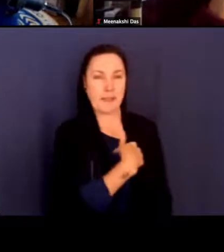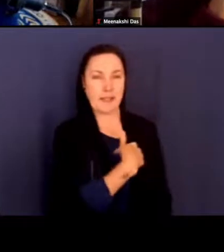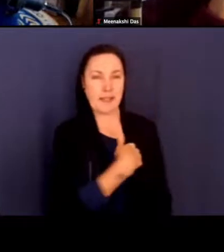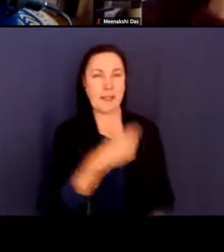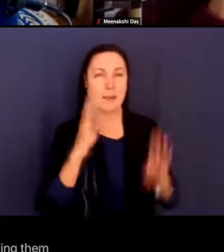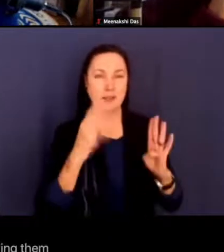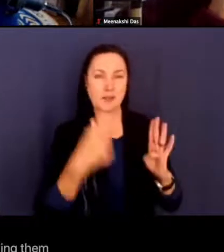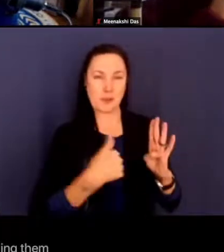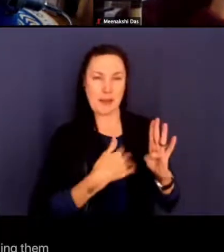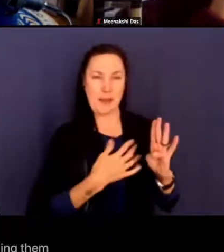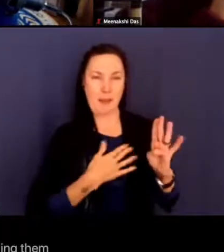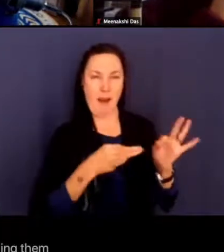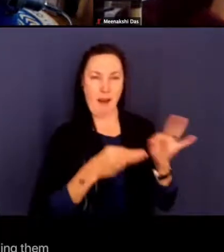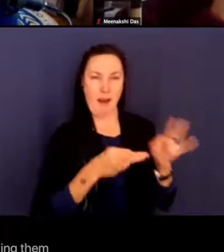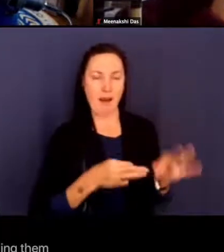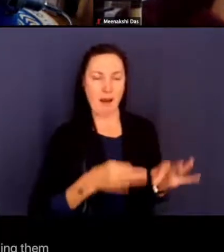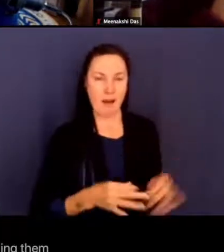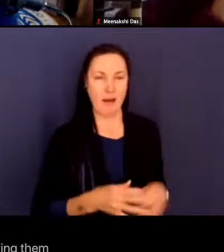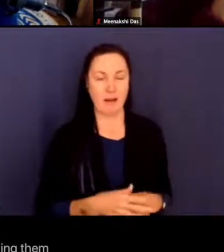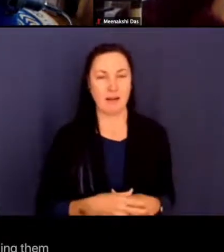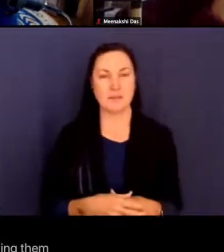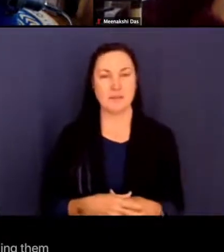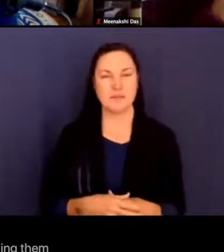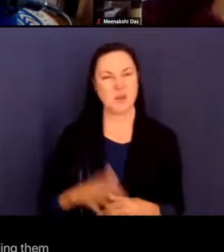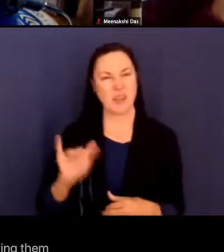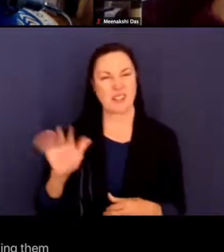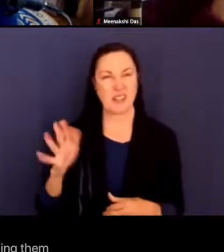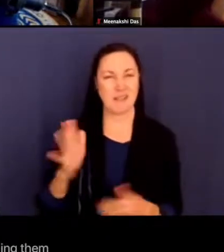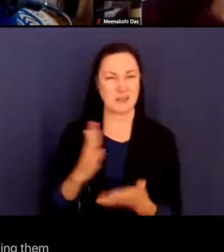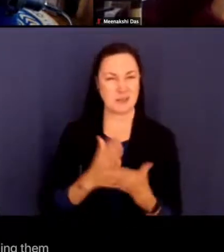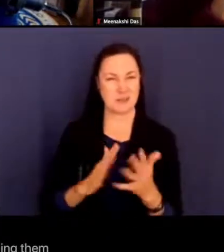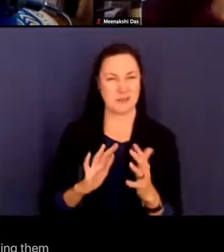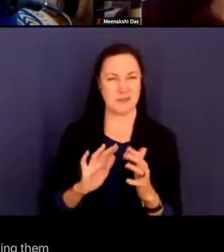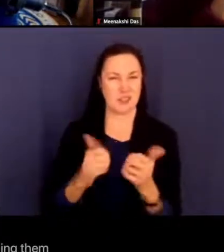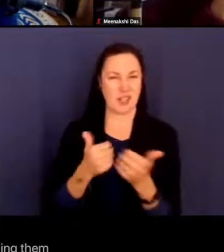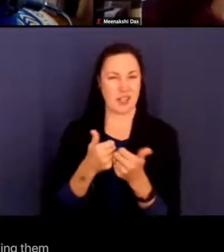challenges in the education sector. I feel like overall with an attitude of